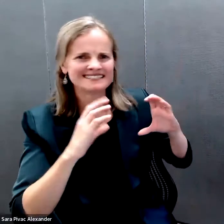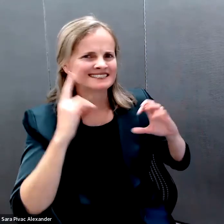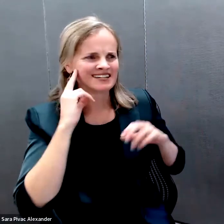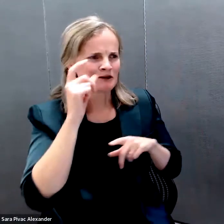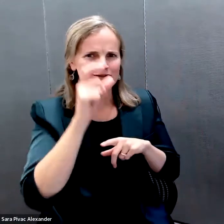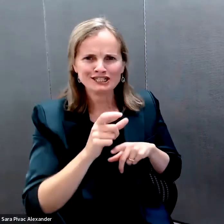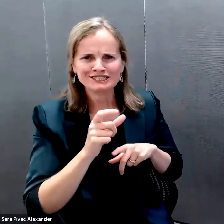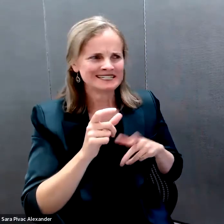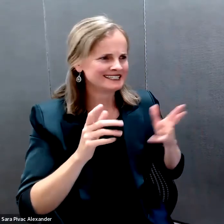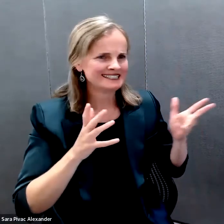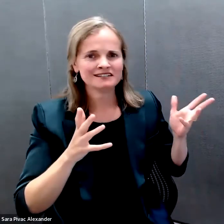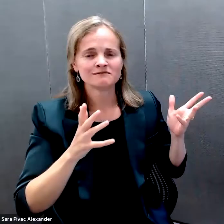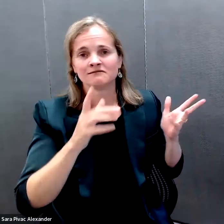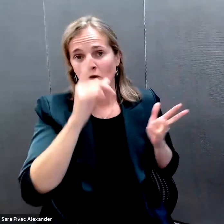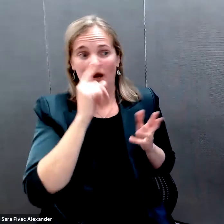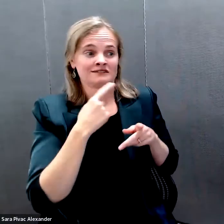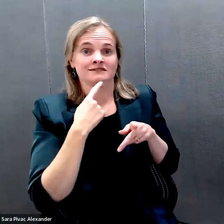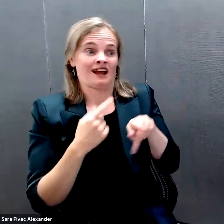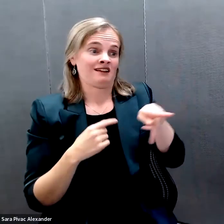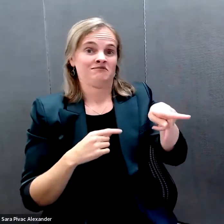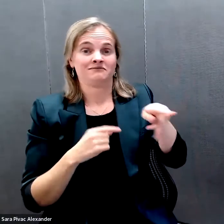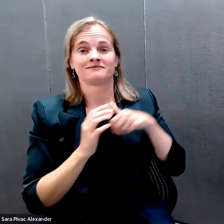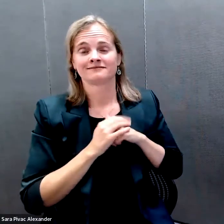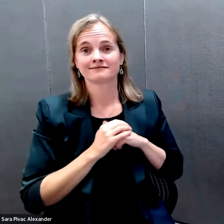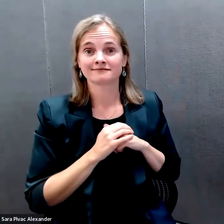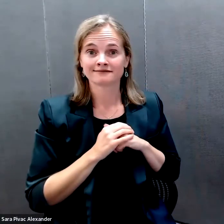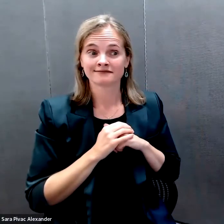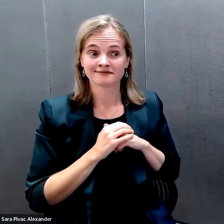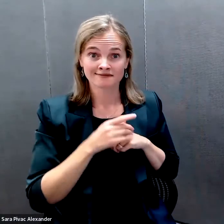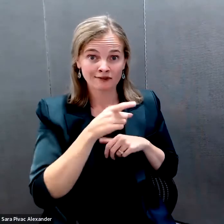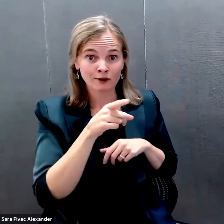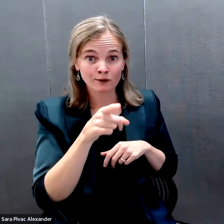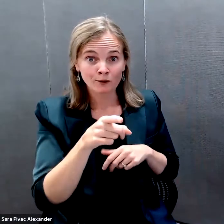if you're having communication difficulties where the person you think is deaf you can say this